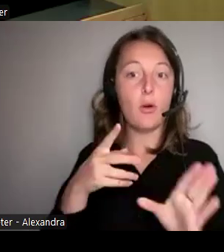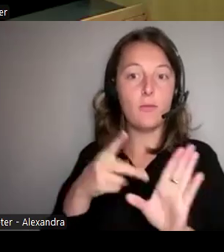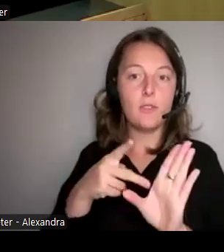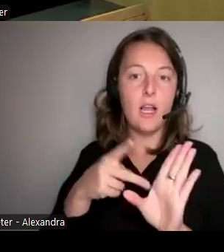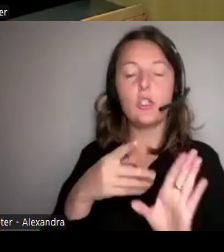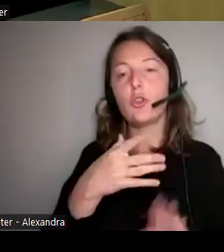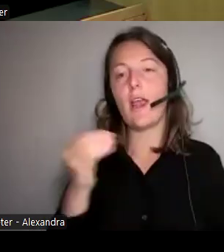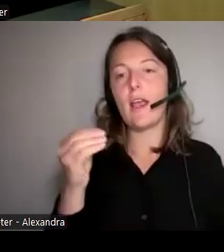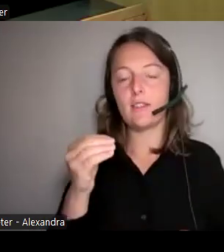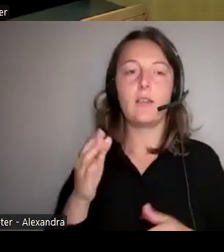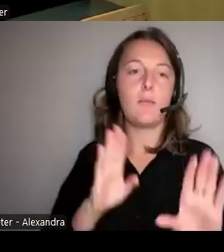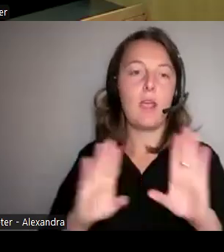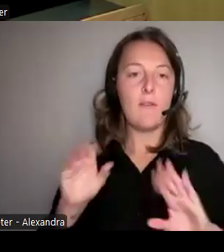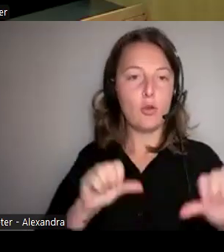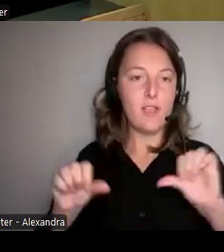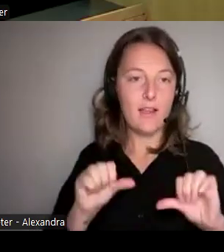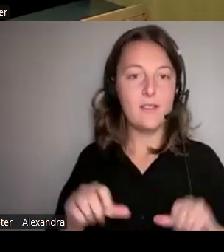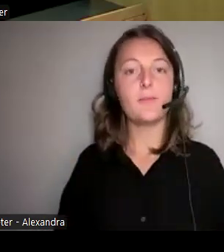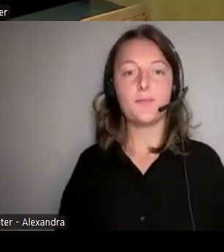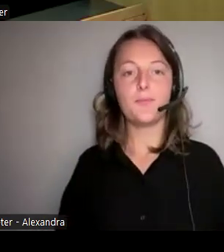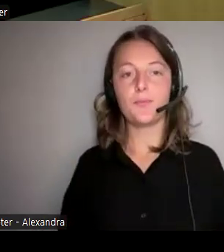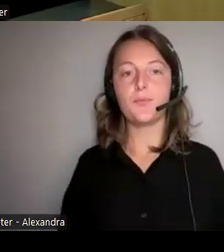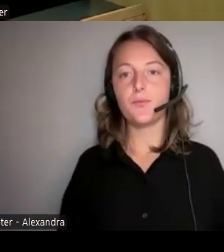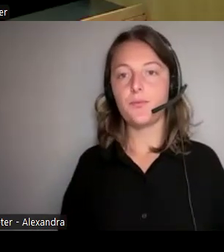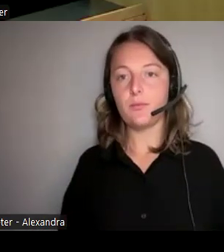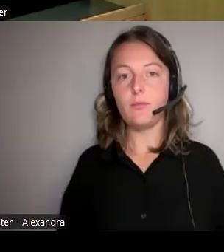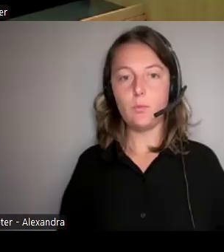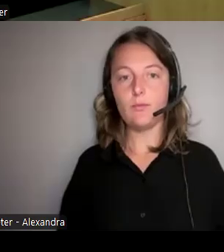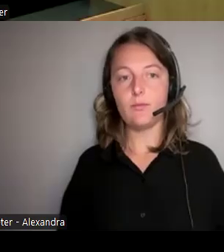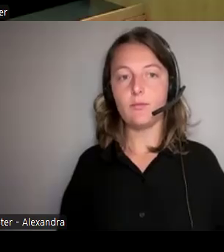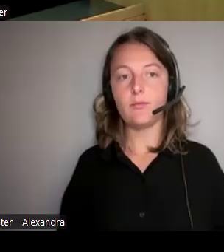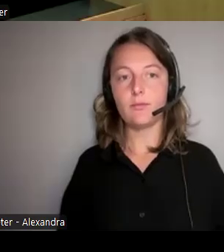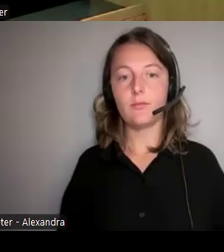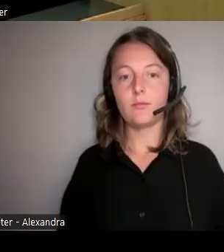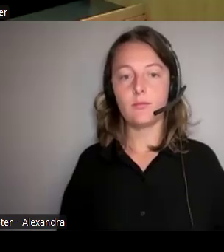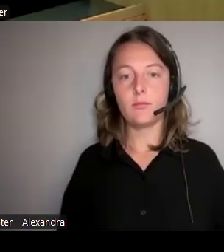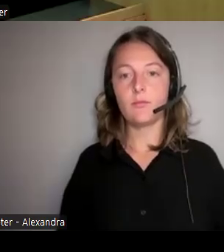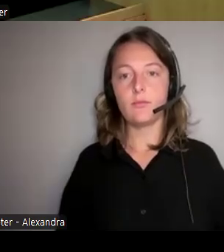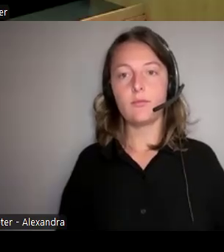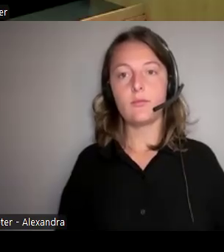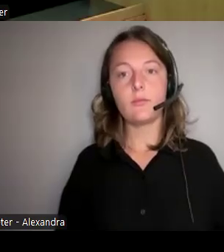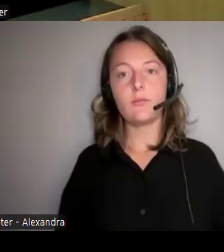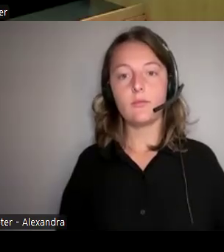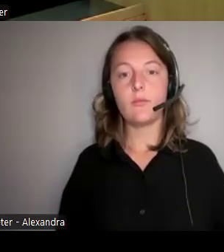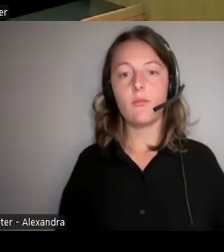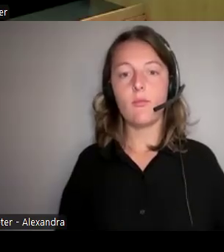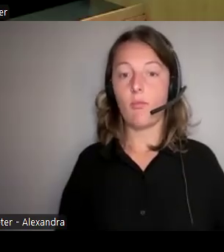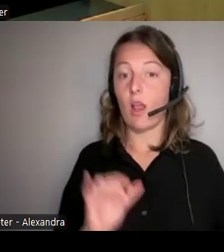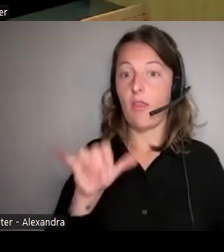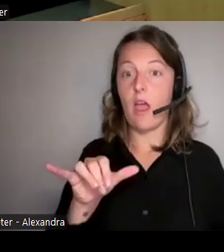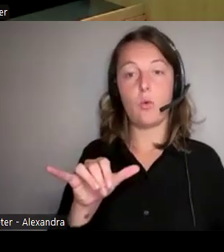and behavioral sciences, which was something of a a real earthmoving experience in the